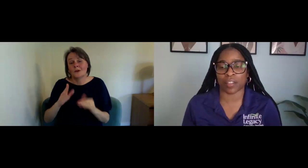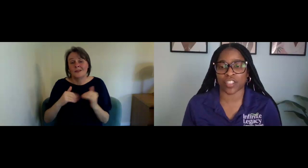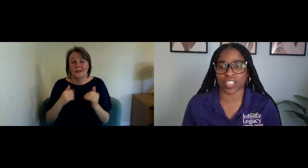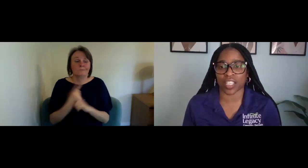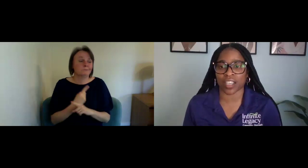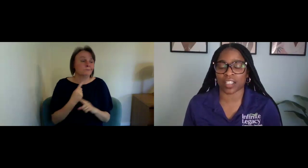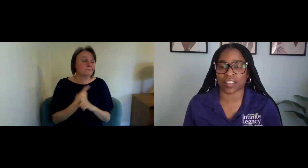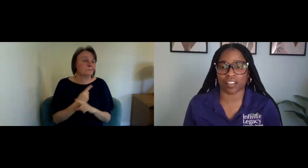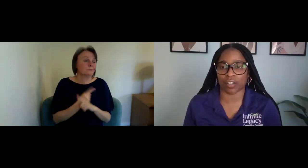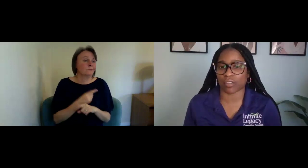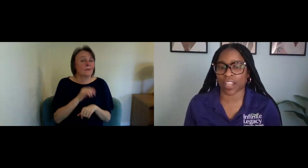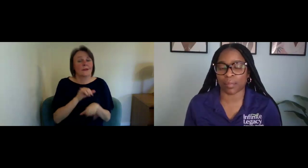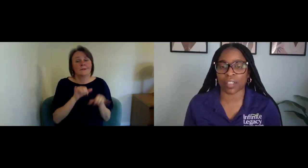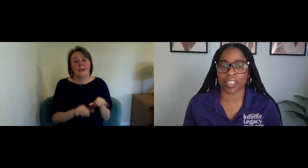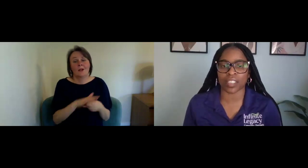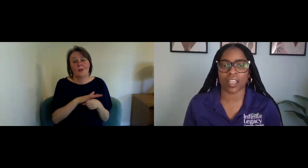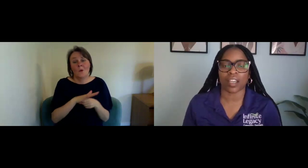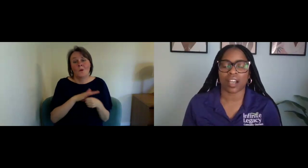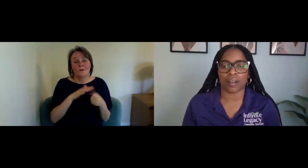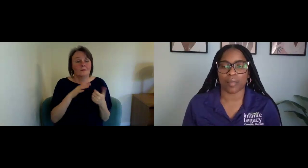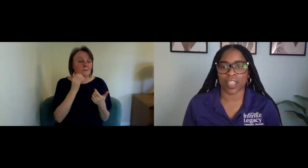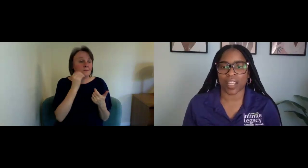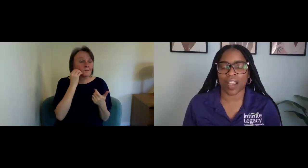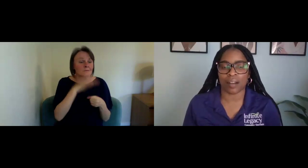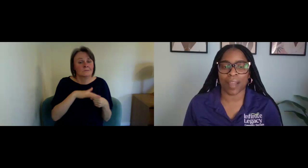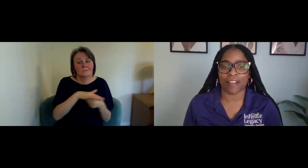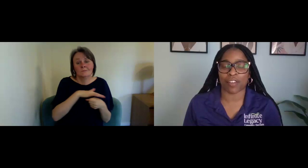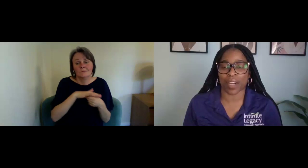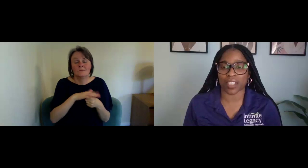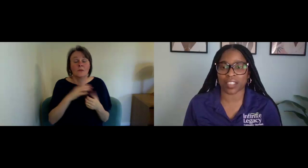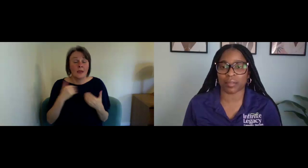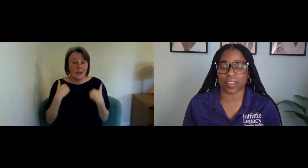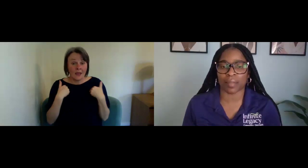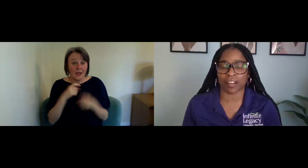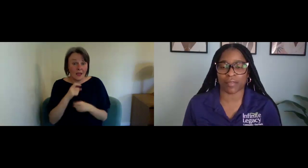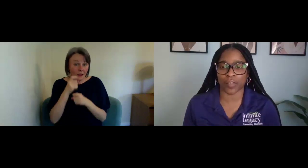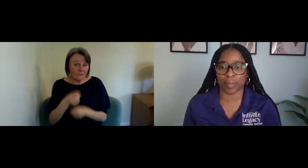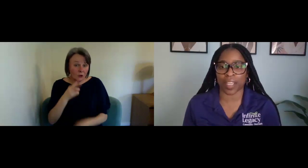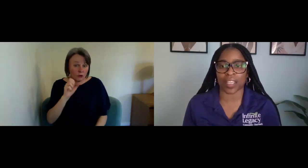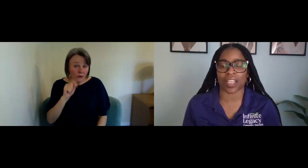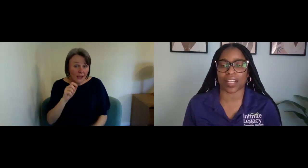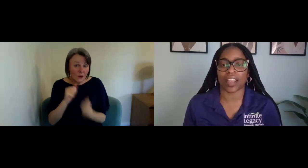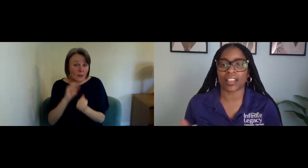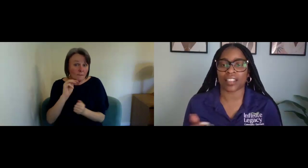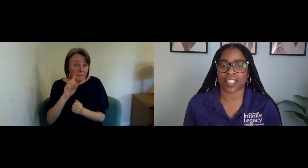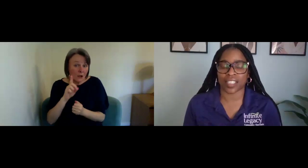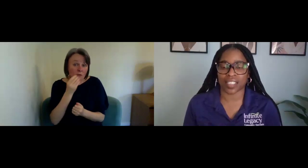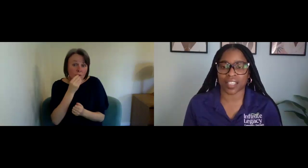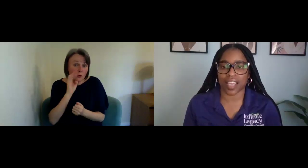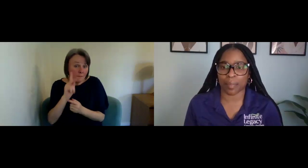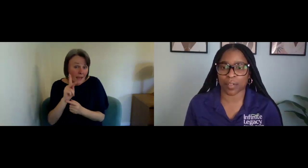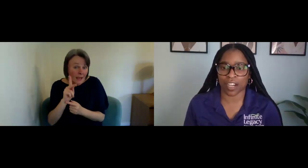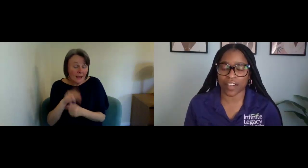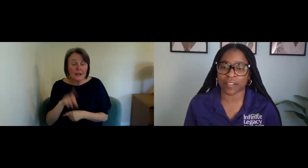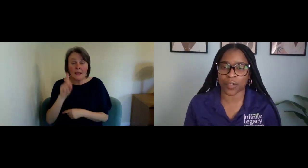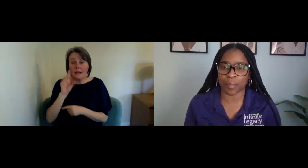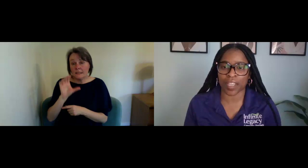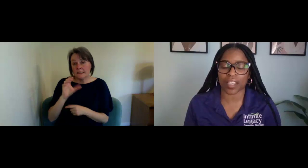if they were just in their local neighborhoods. We have grants with the Maryland Food Bank and the DC Capital Area Food